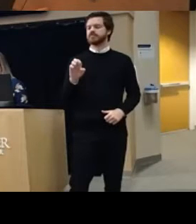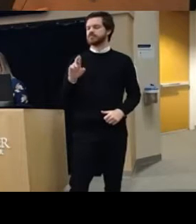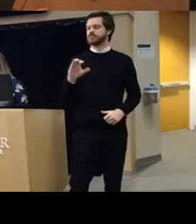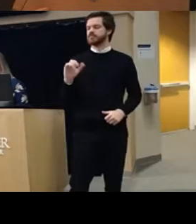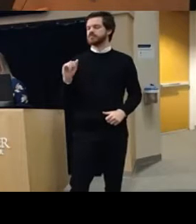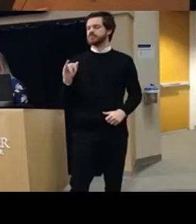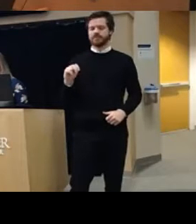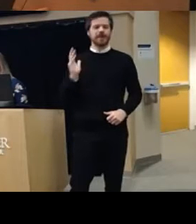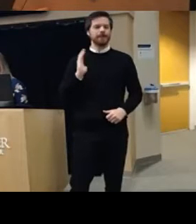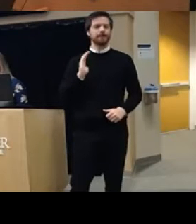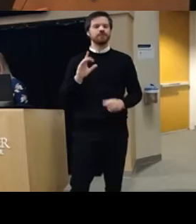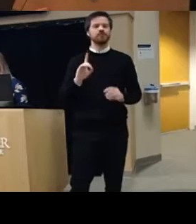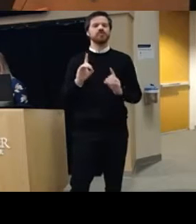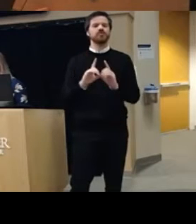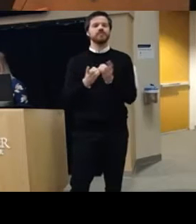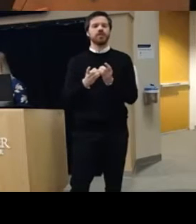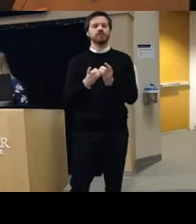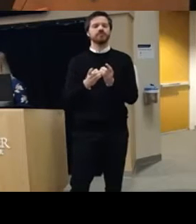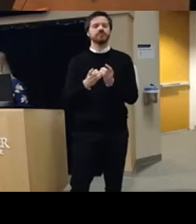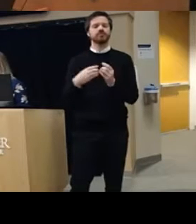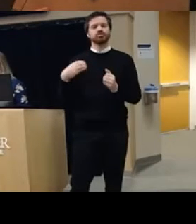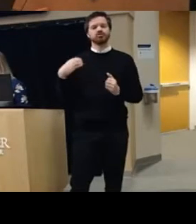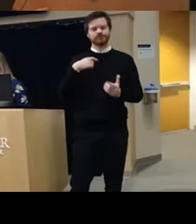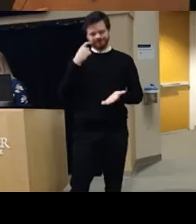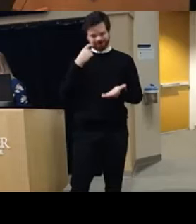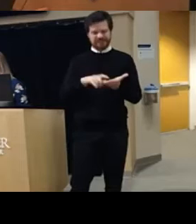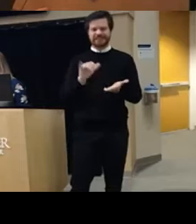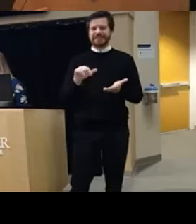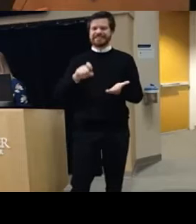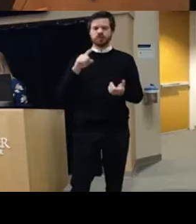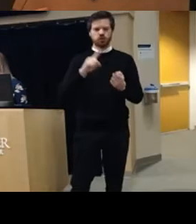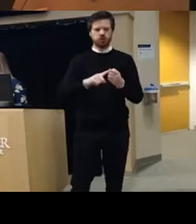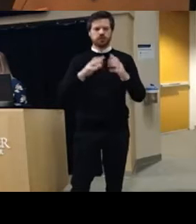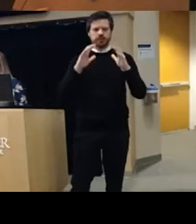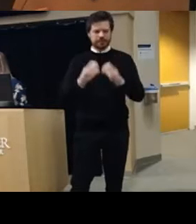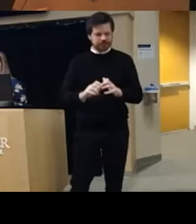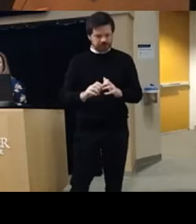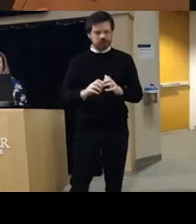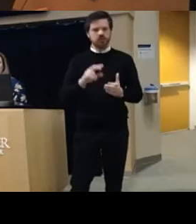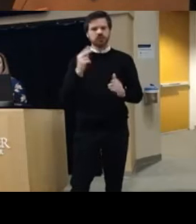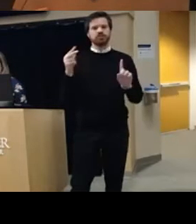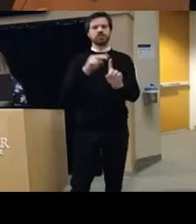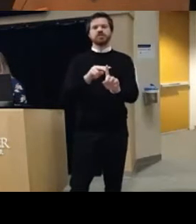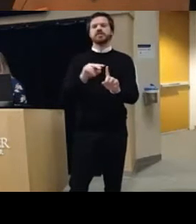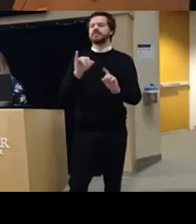former department chair was cognizant of the need to dismantle um perceived Ivory Tower barriers